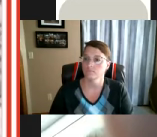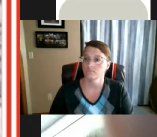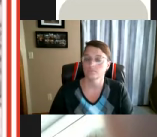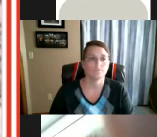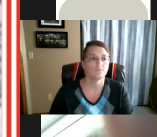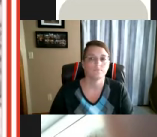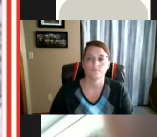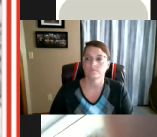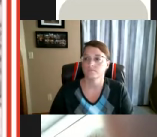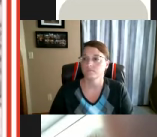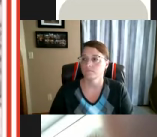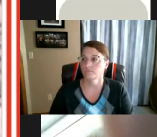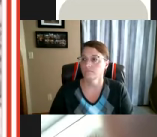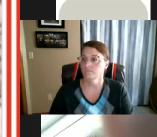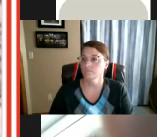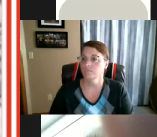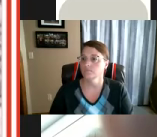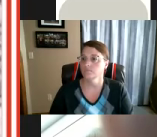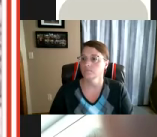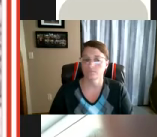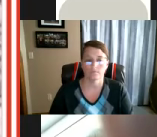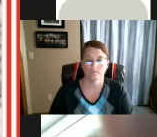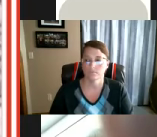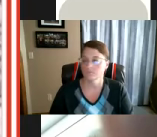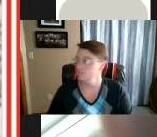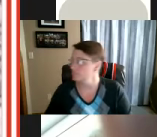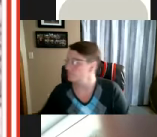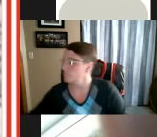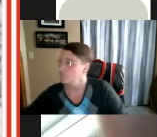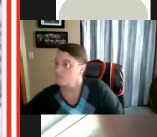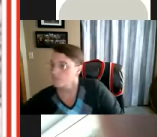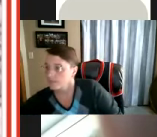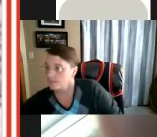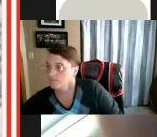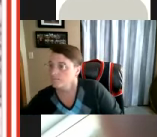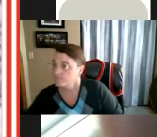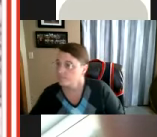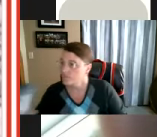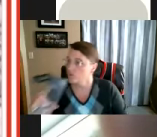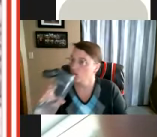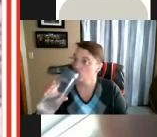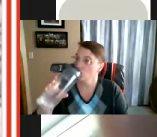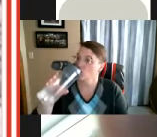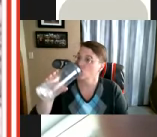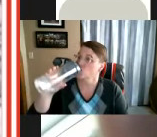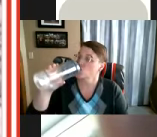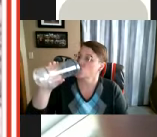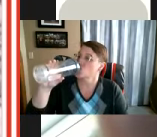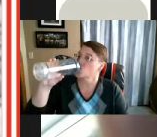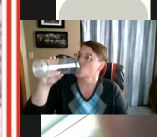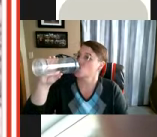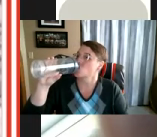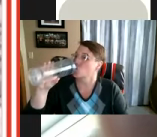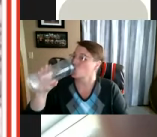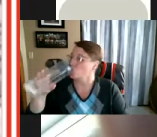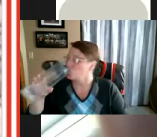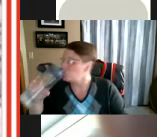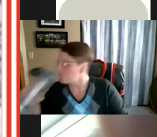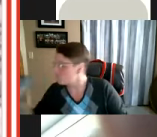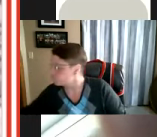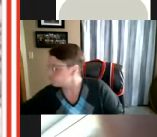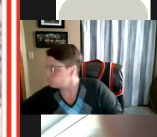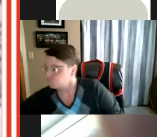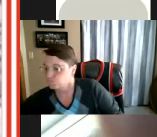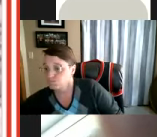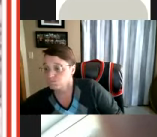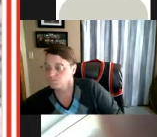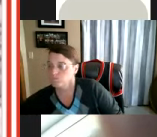a black man named Brad Lomax who was a black panther as well as disability rights movement